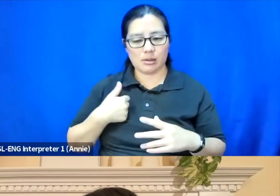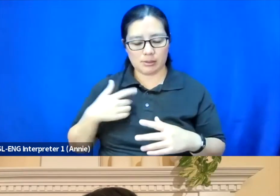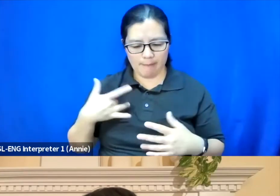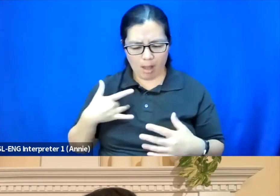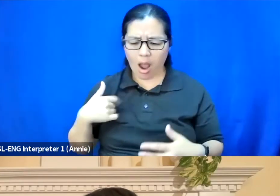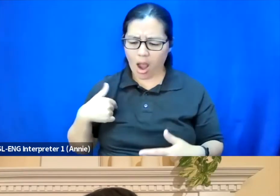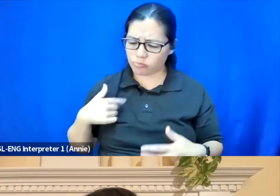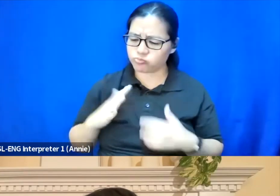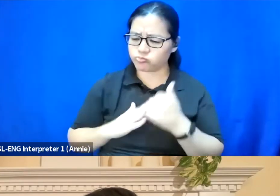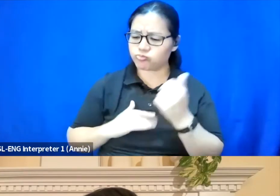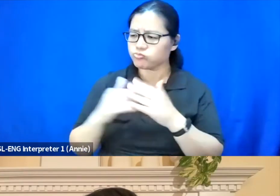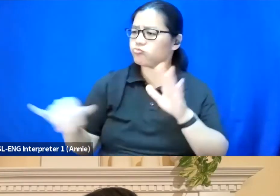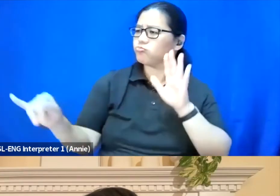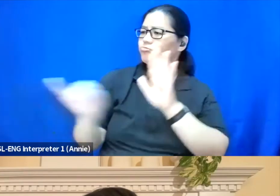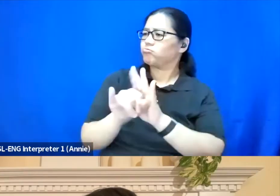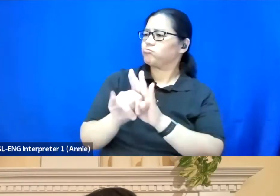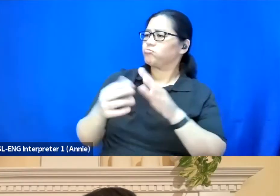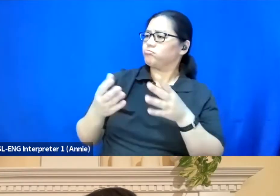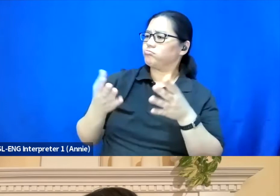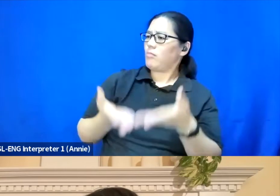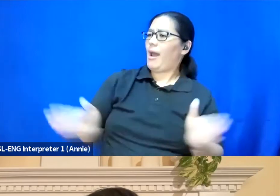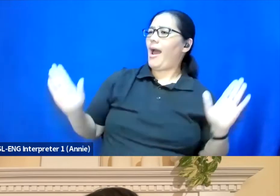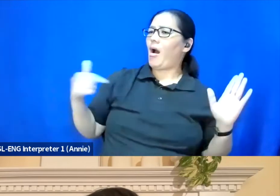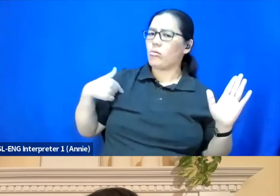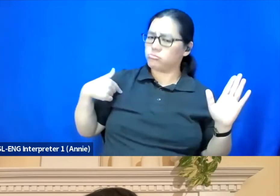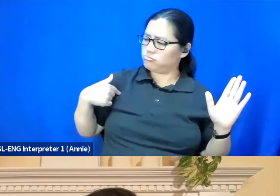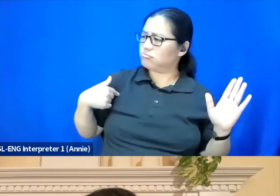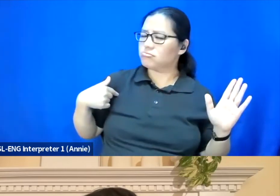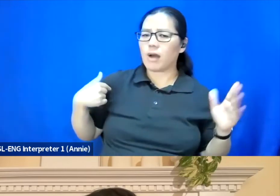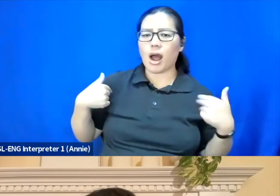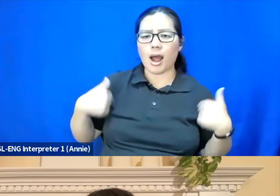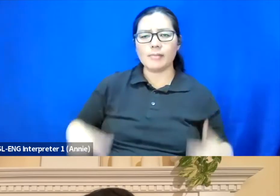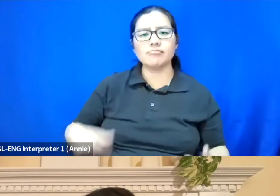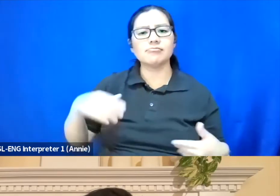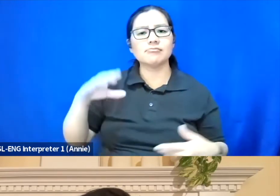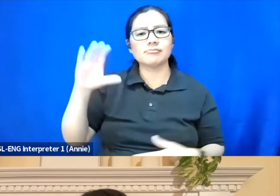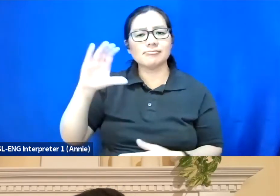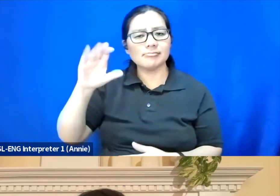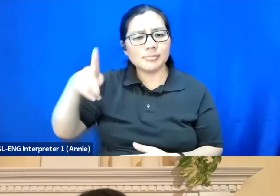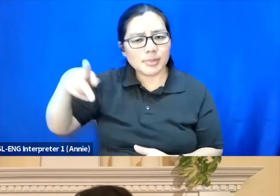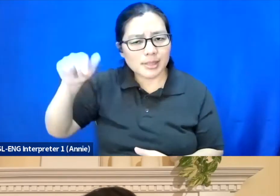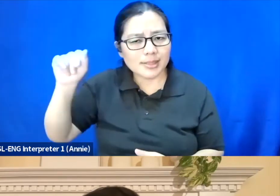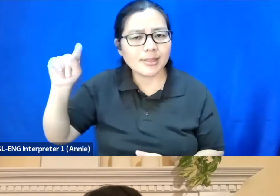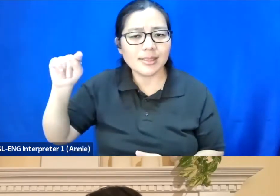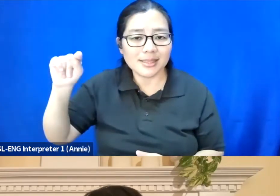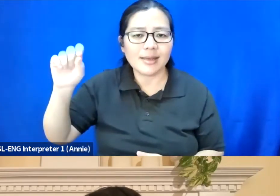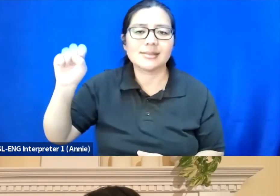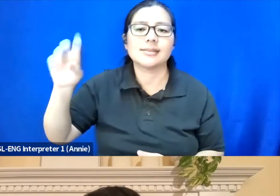it -- am I fairly representing it if -- if I call myself disabled, and sort of grappling with that.